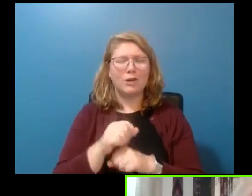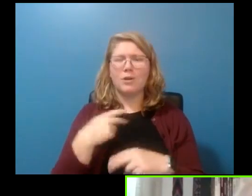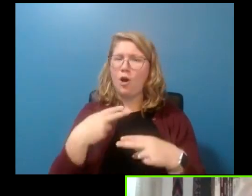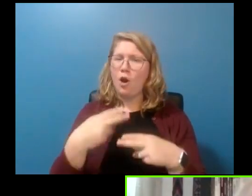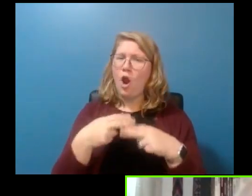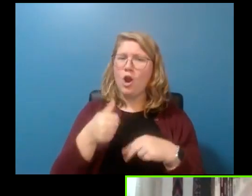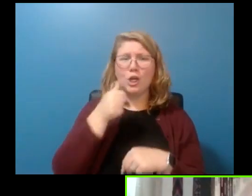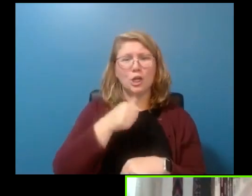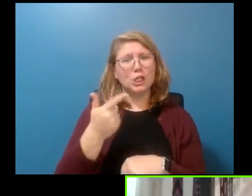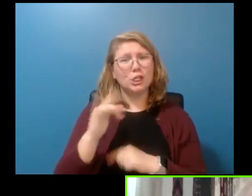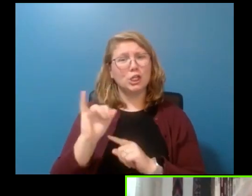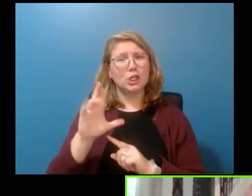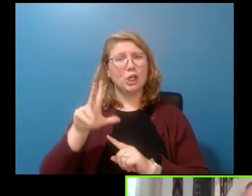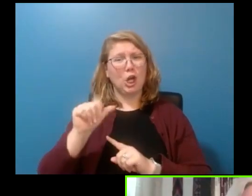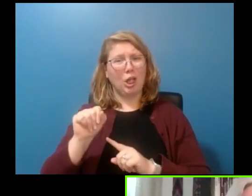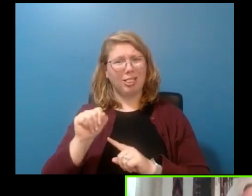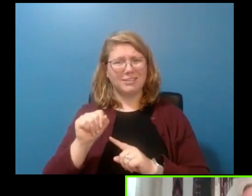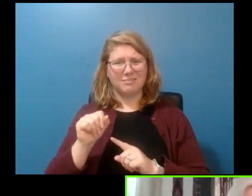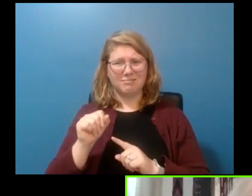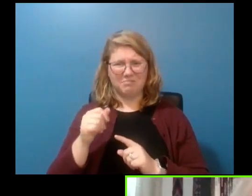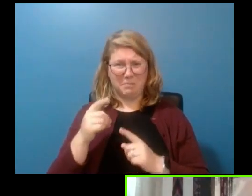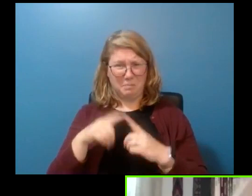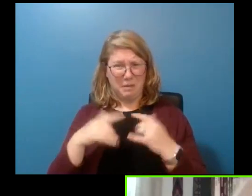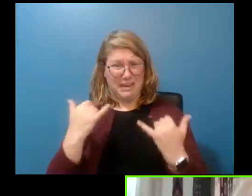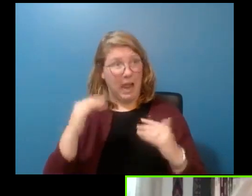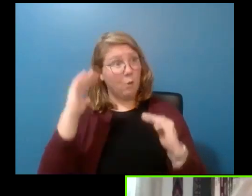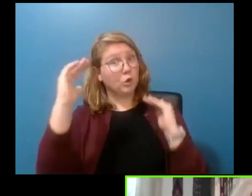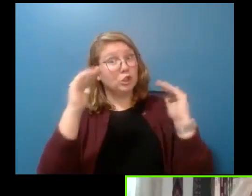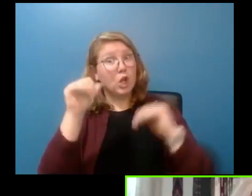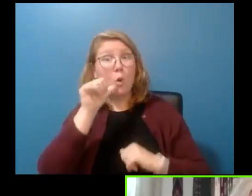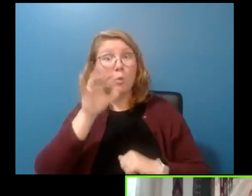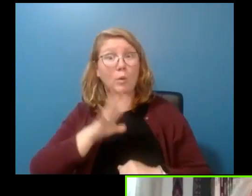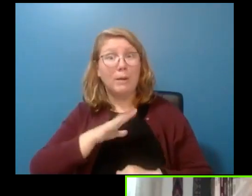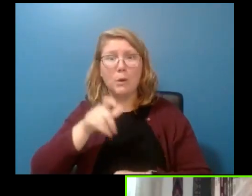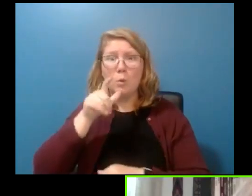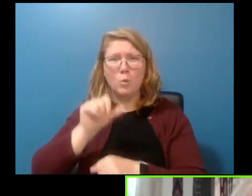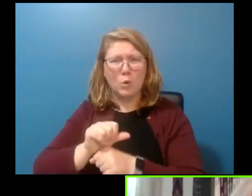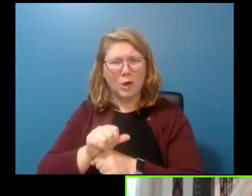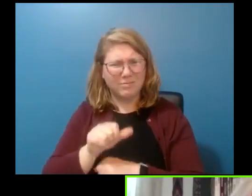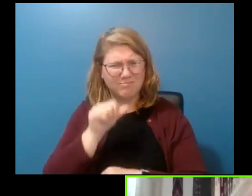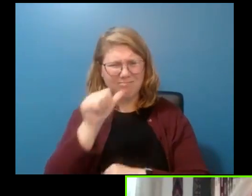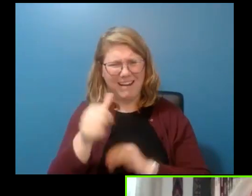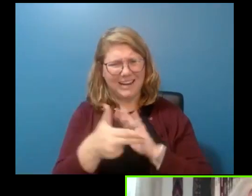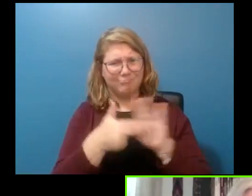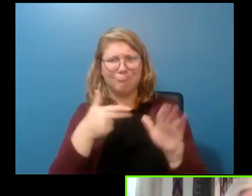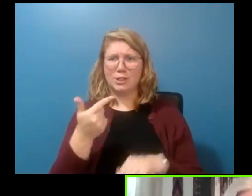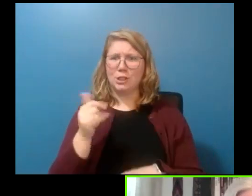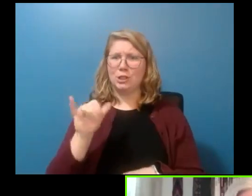define them. But when you talk about mental illness, let's think of all the